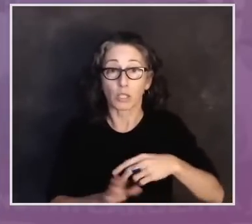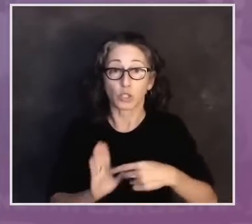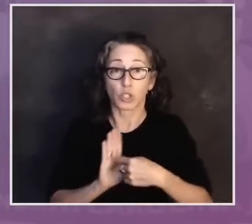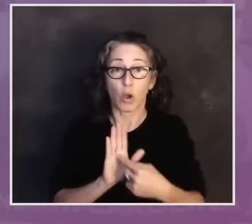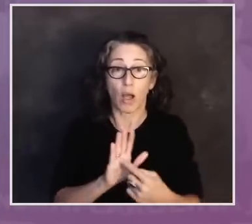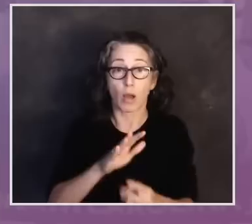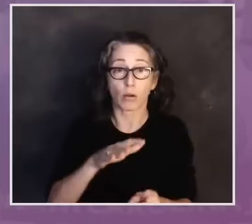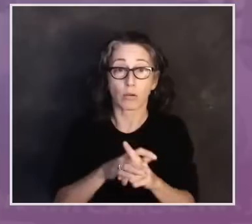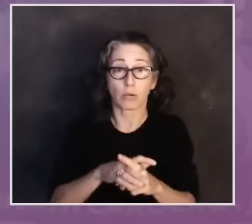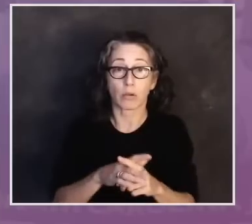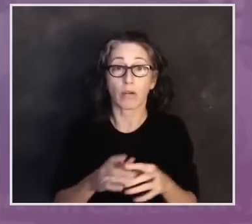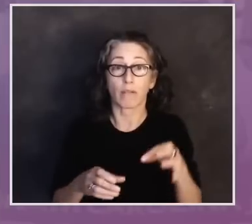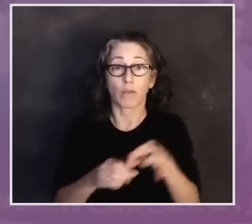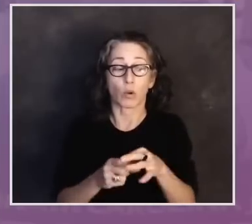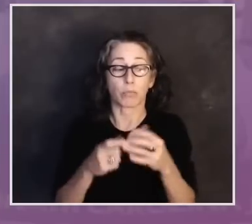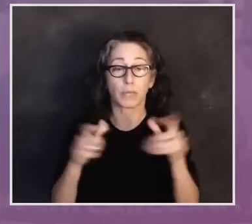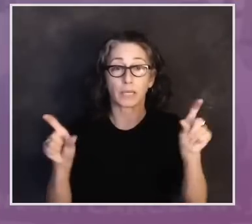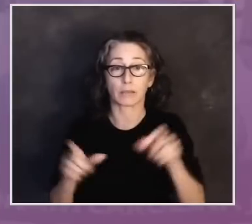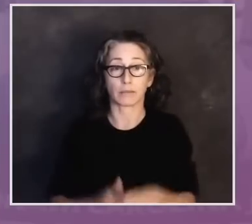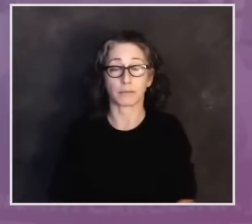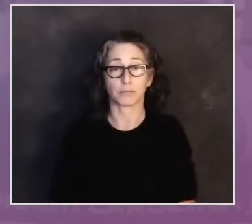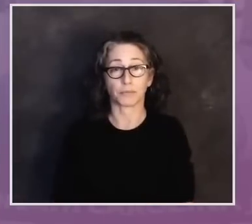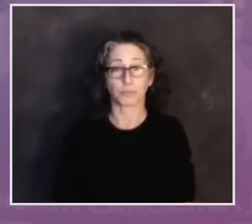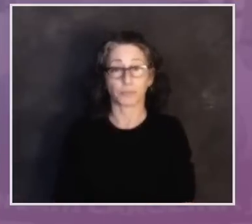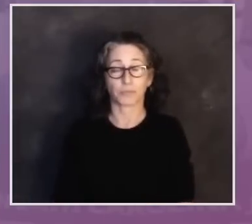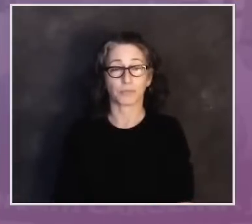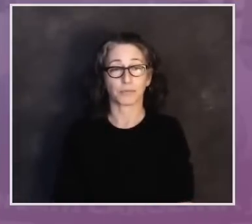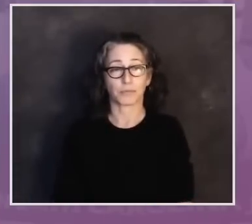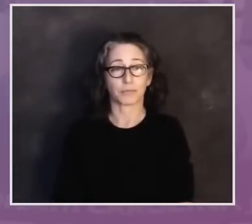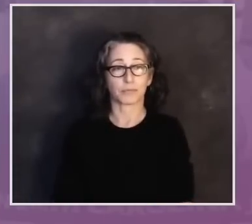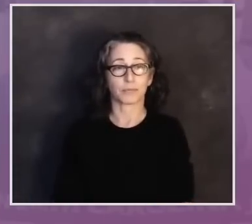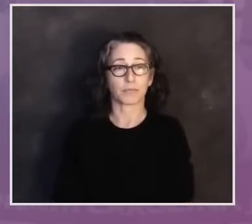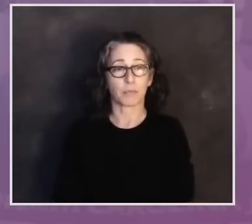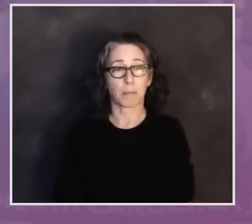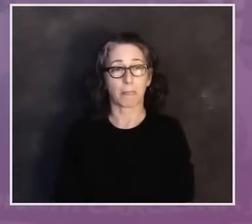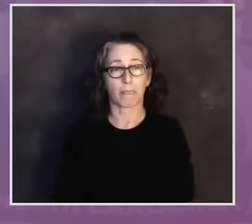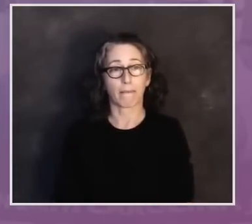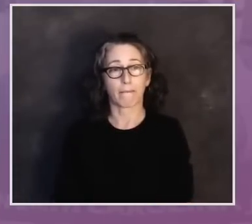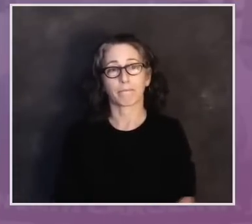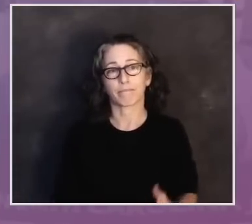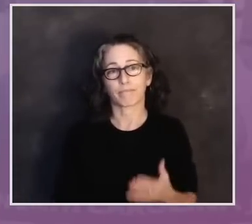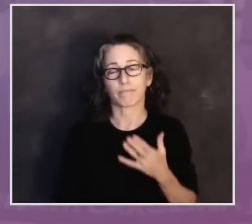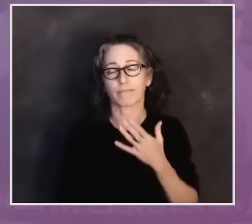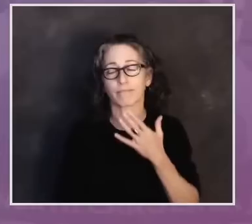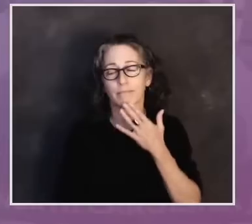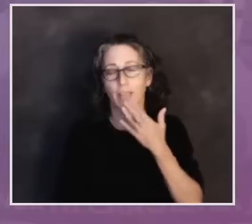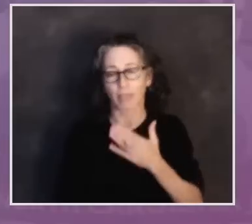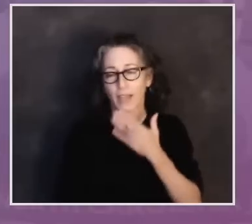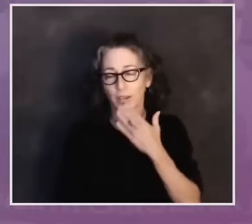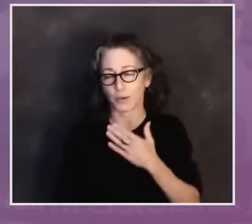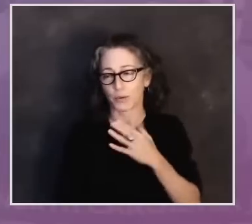NORTH CAROLINA, LET'S STAND